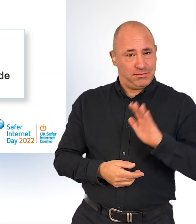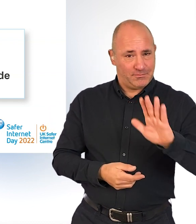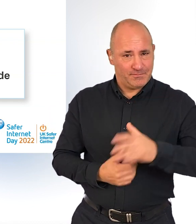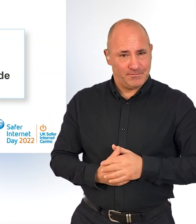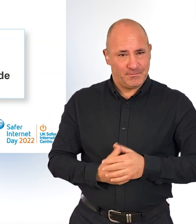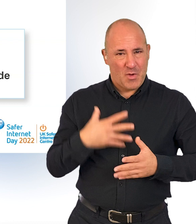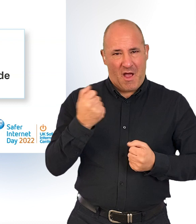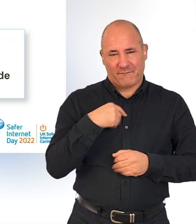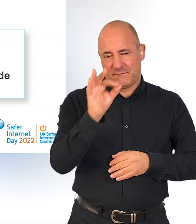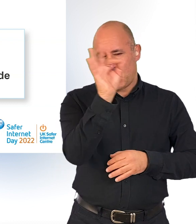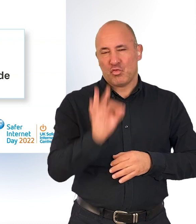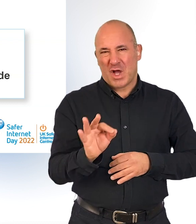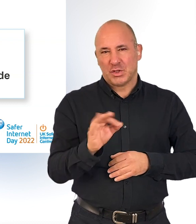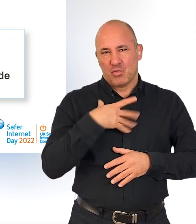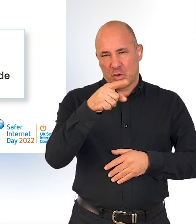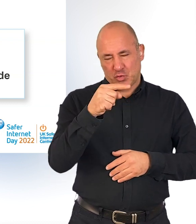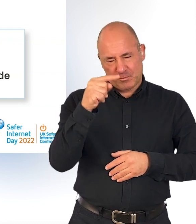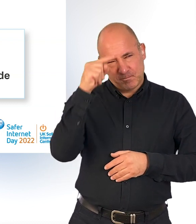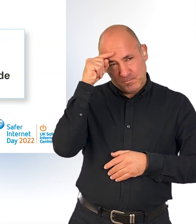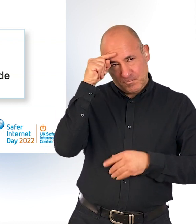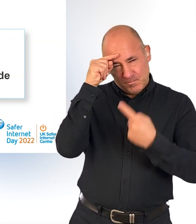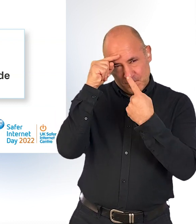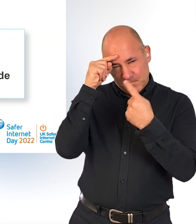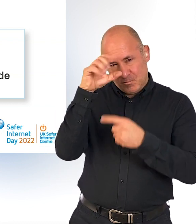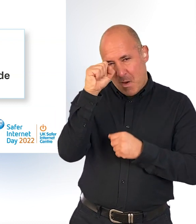As we go through, I want you to keep this question in mind...